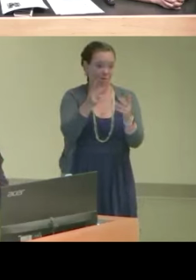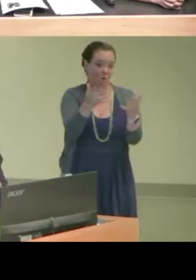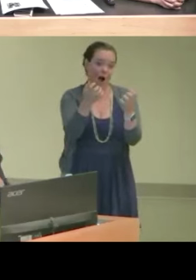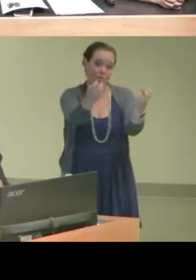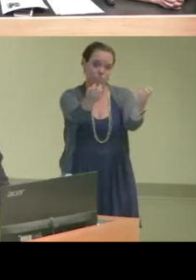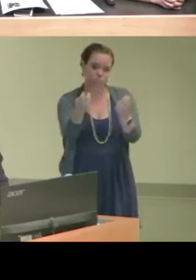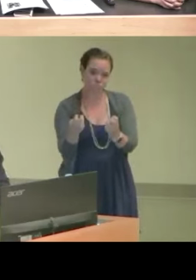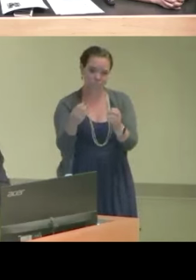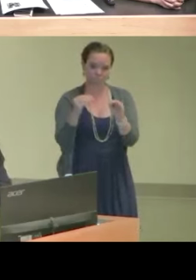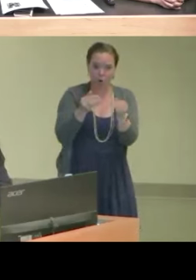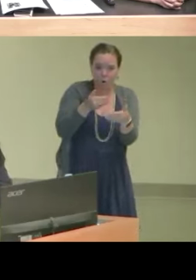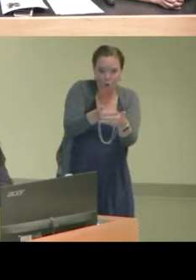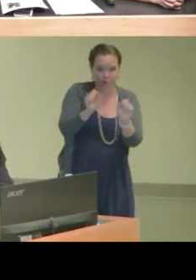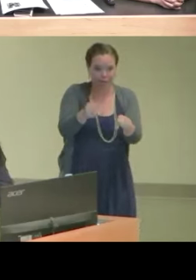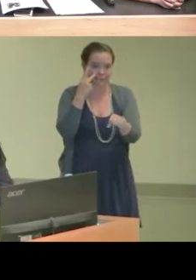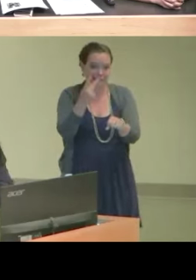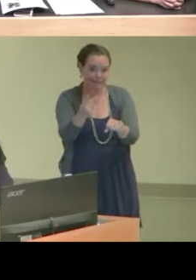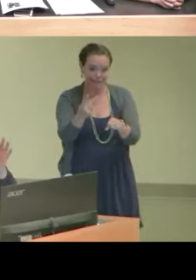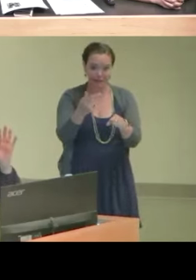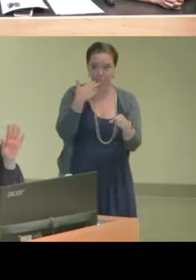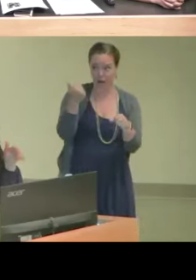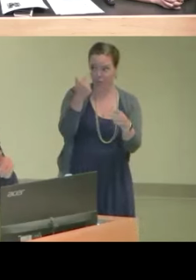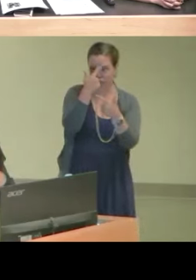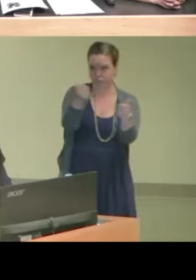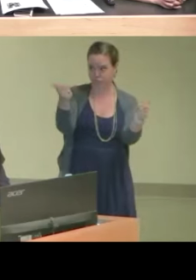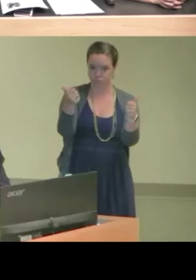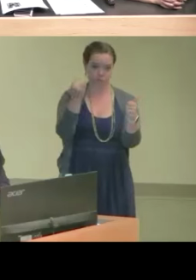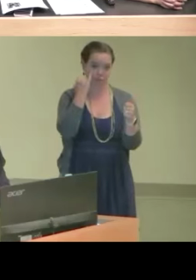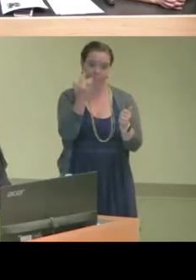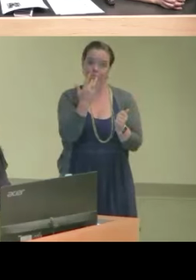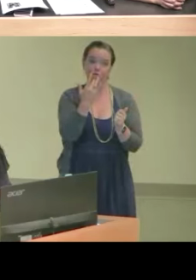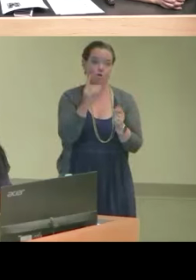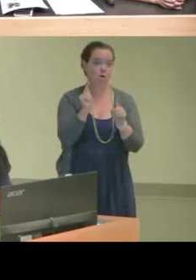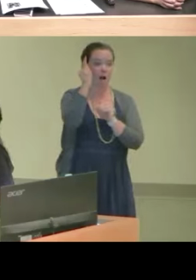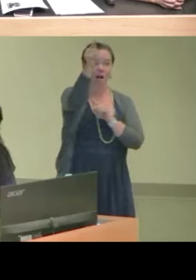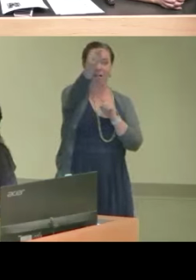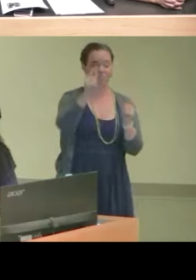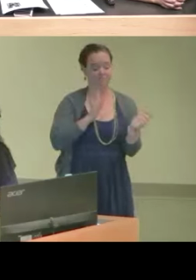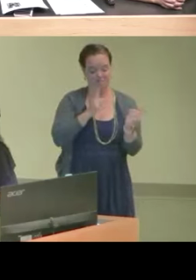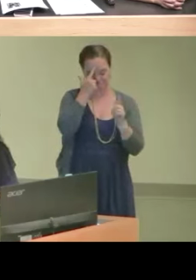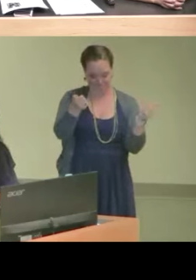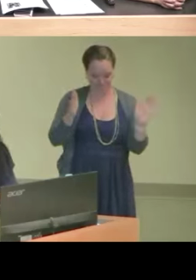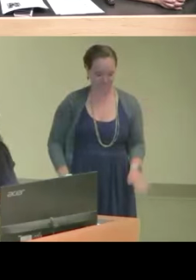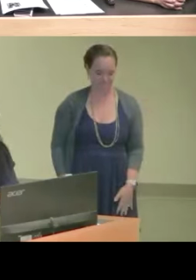see the interpreters and um but if you feel fine sitting in the back feel free and with that I'm